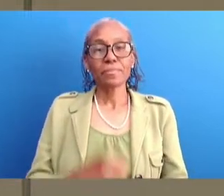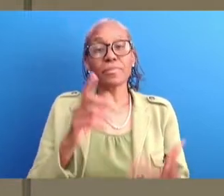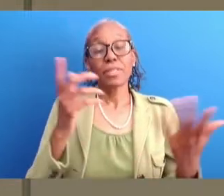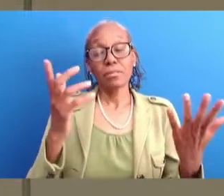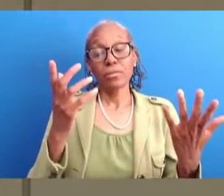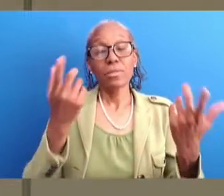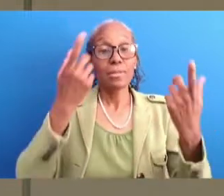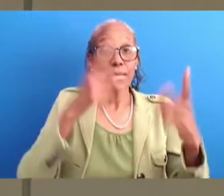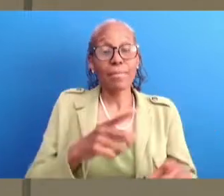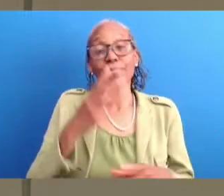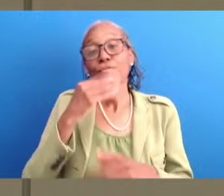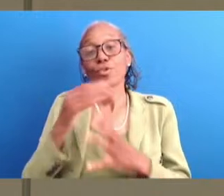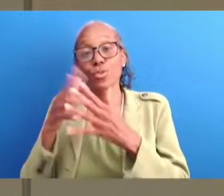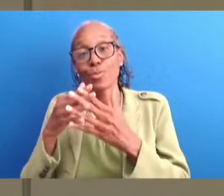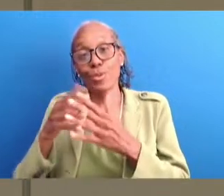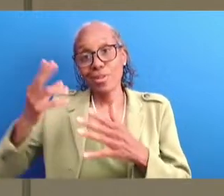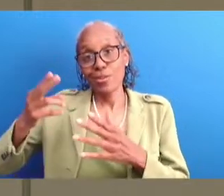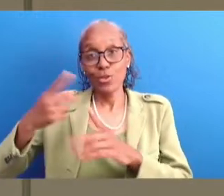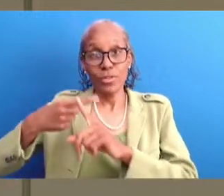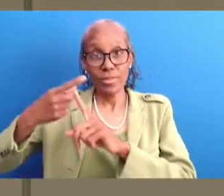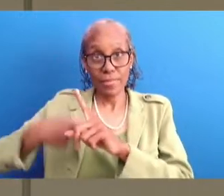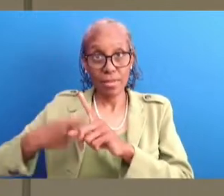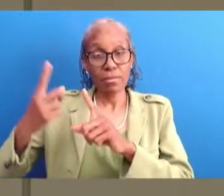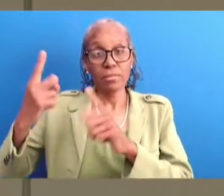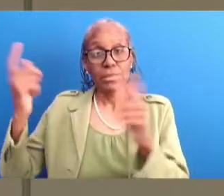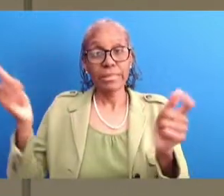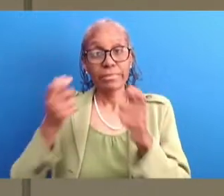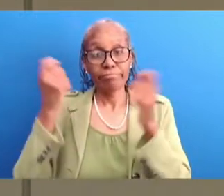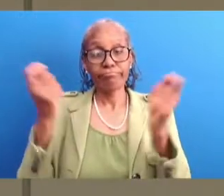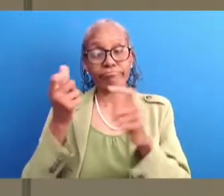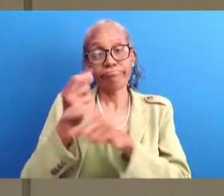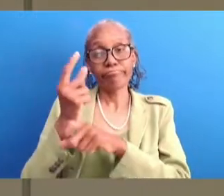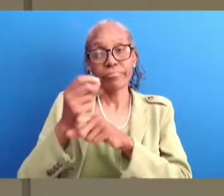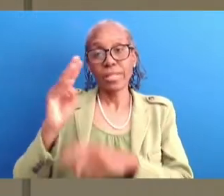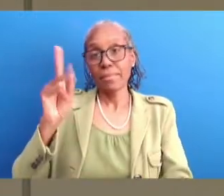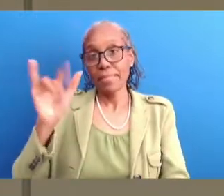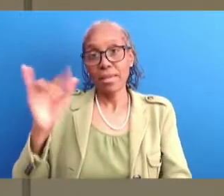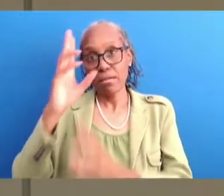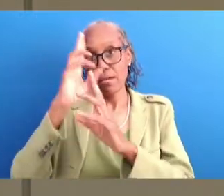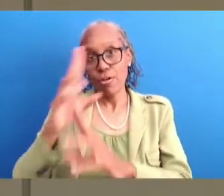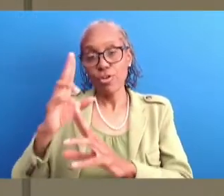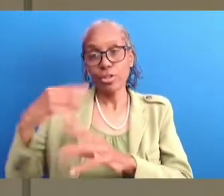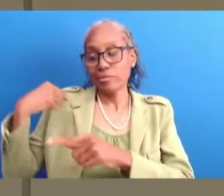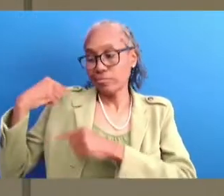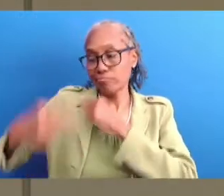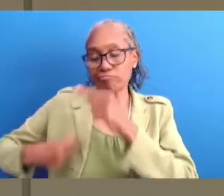MAKE SOME COMMENTS.